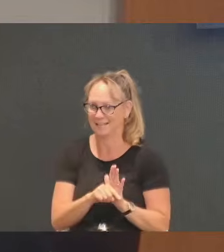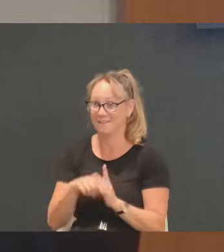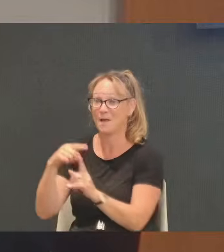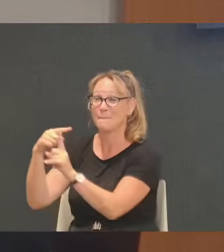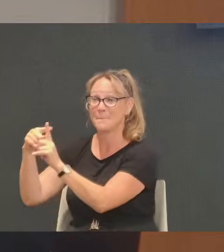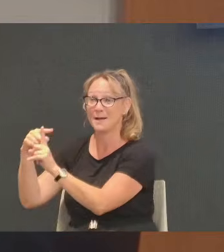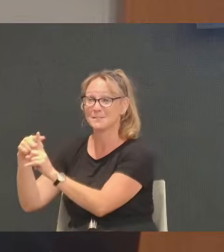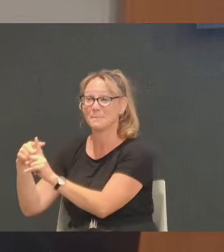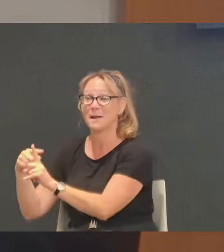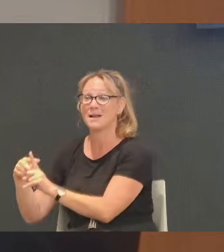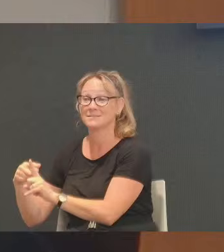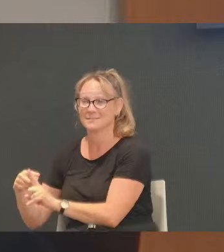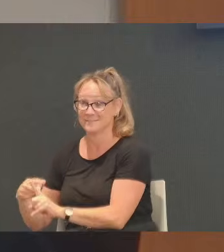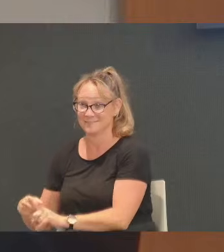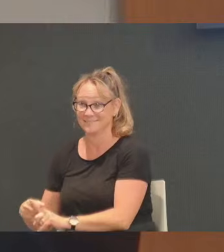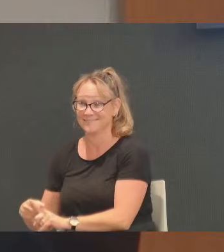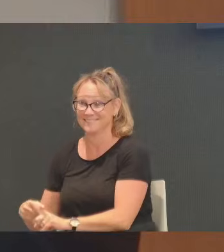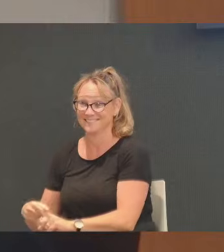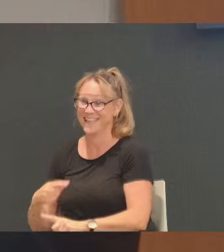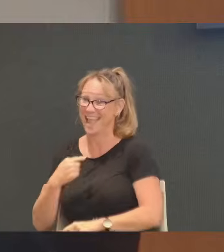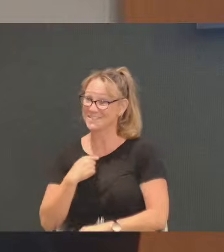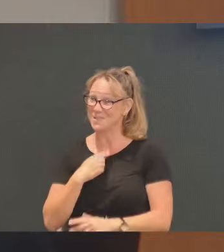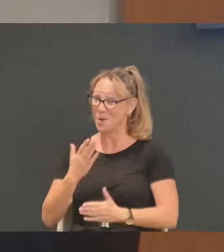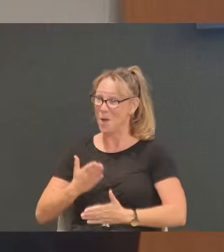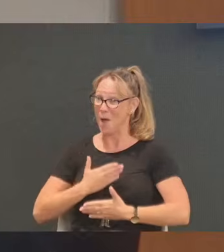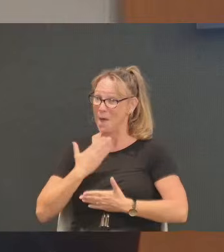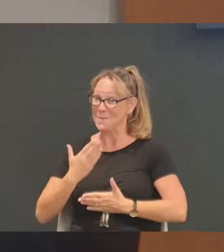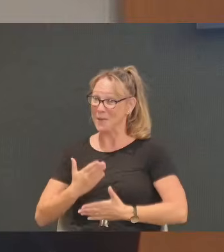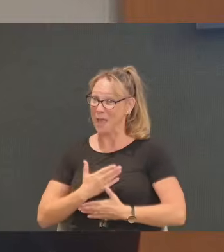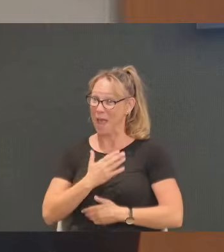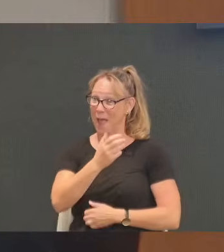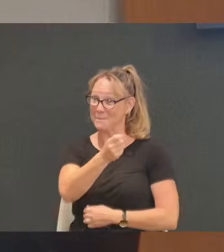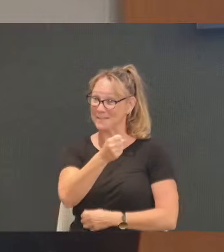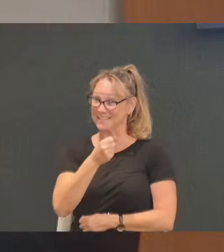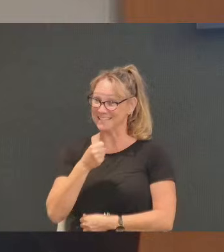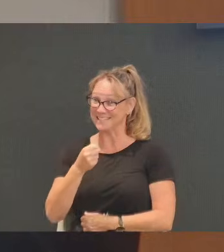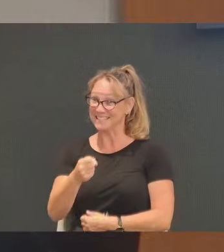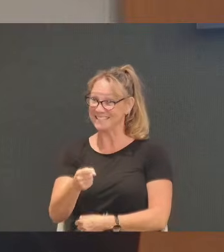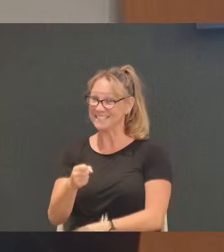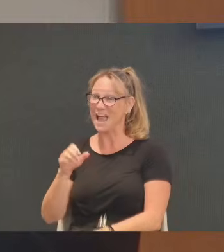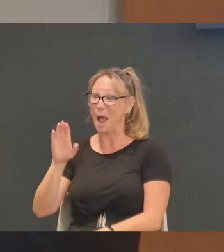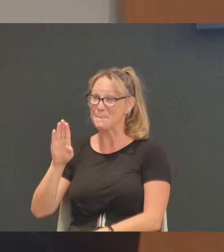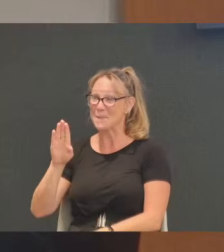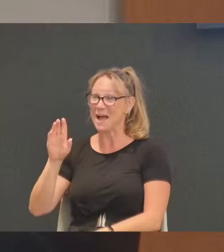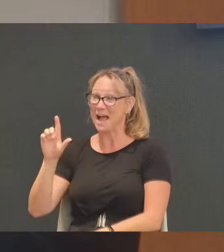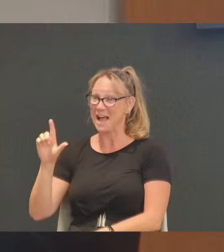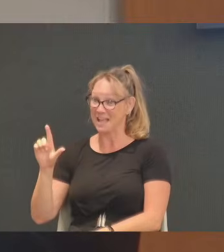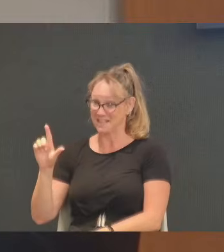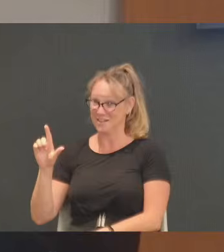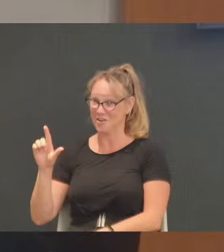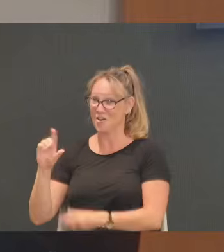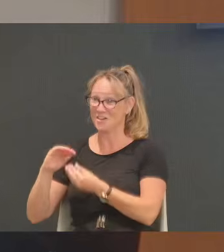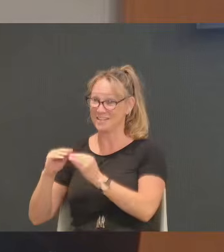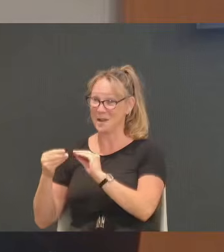him as the Director and the approval of BIE 9 Commissioners. In so doing, I do want to thank